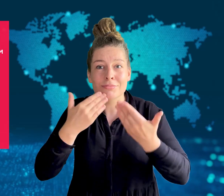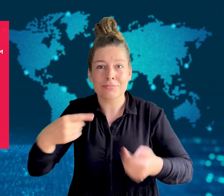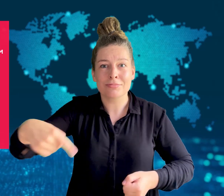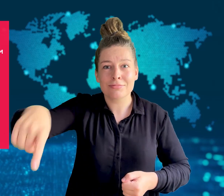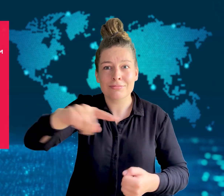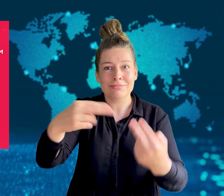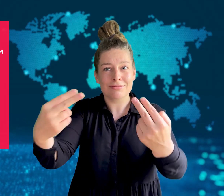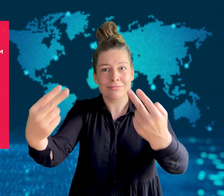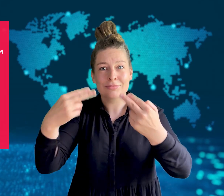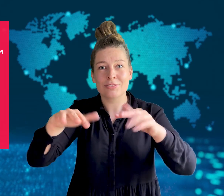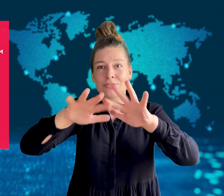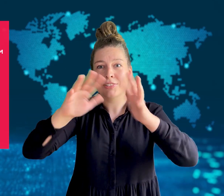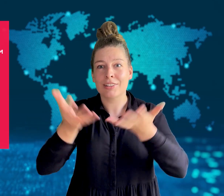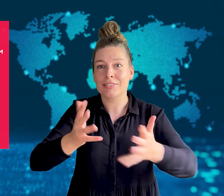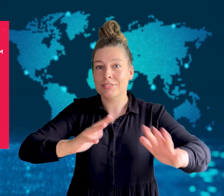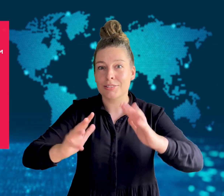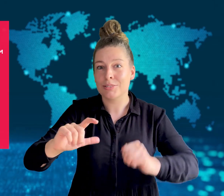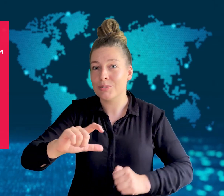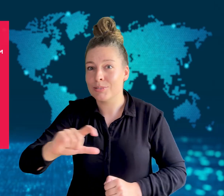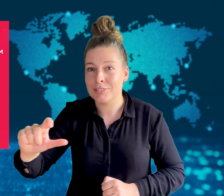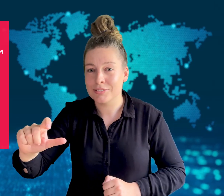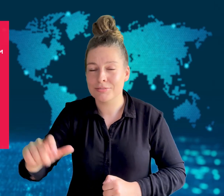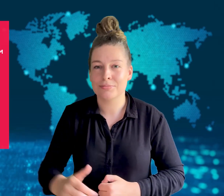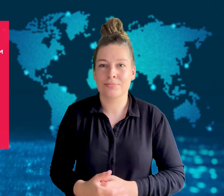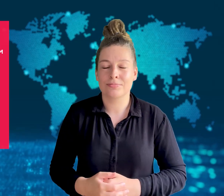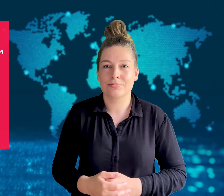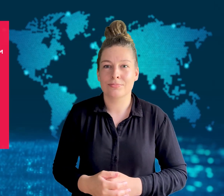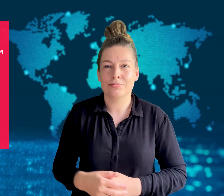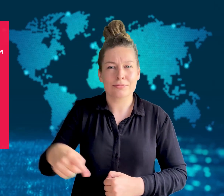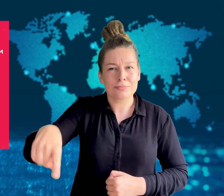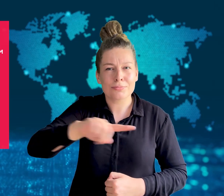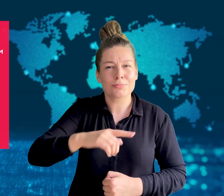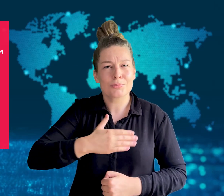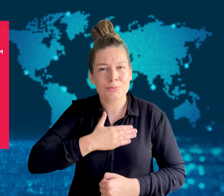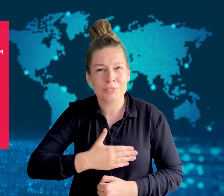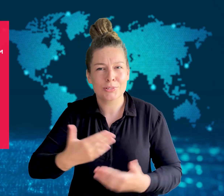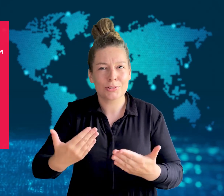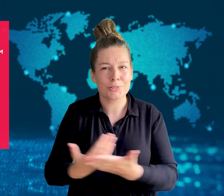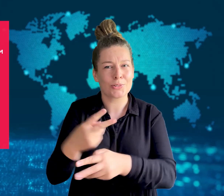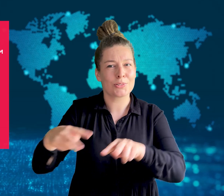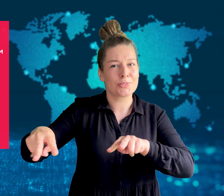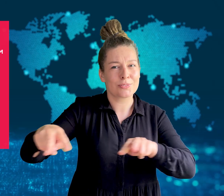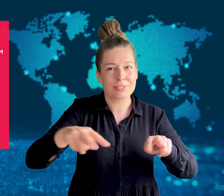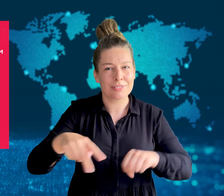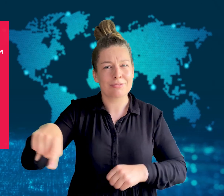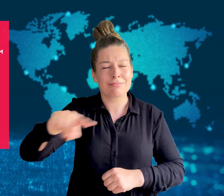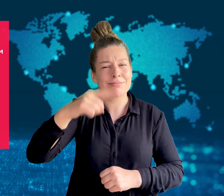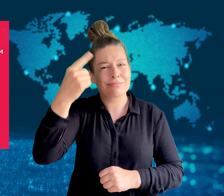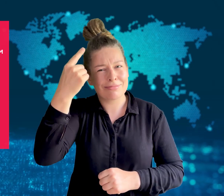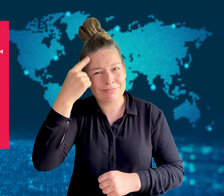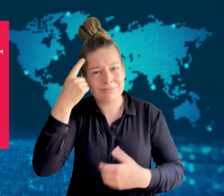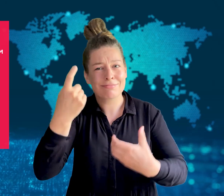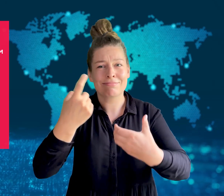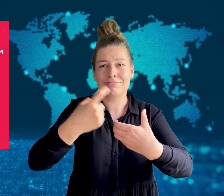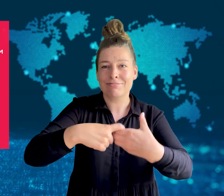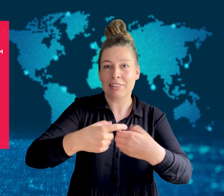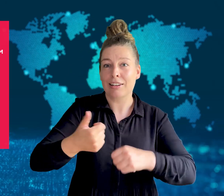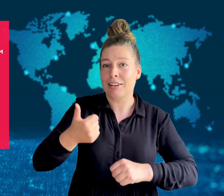Thank you for watching WorldSign Week. Don't forget to subscribe, like, and follow H3 World TV